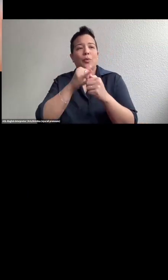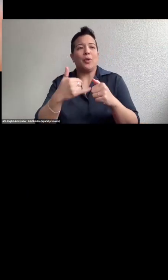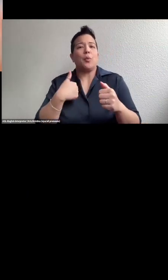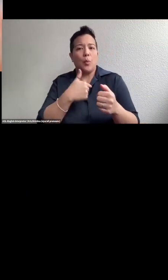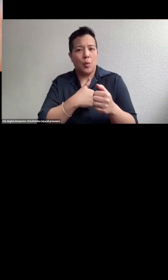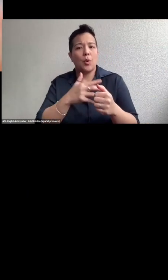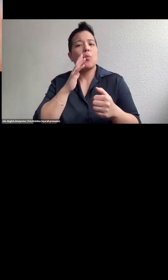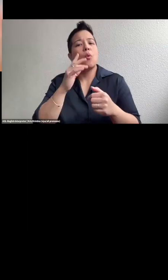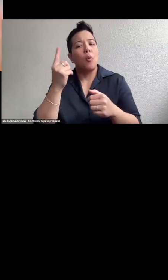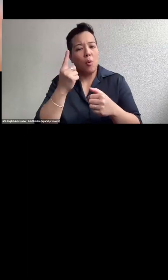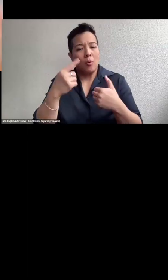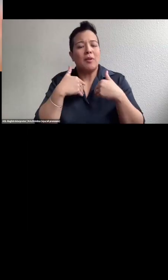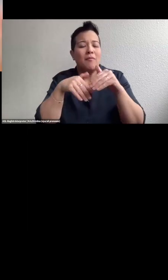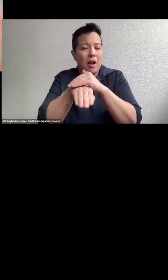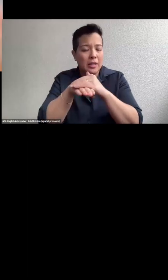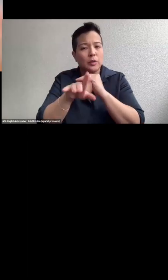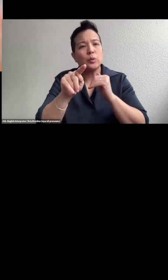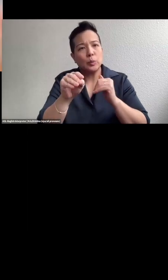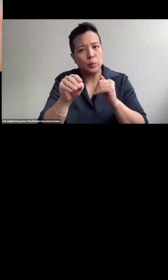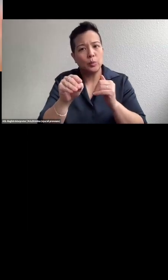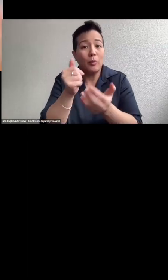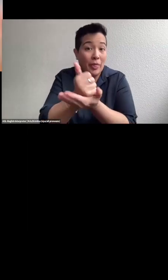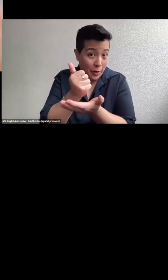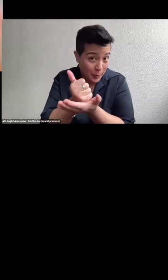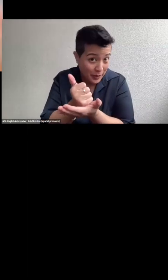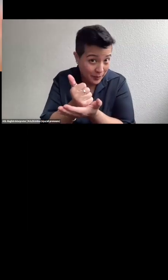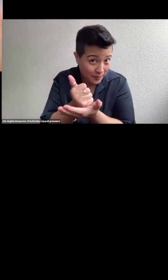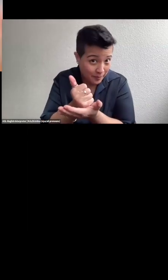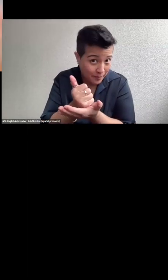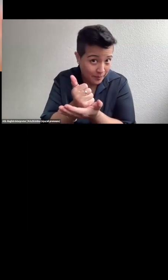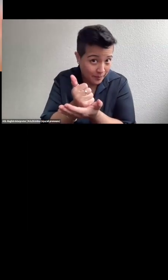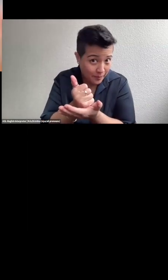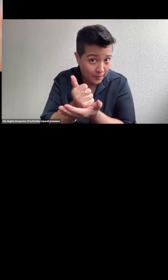to always have access to therapy, to therapists,